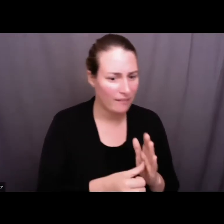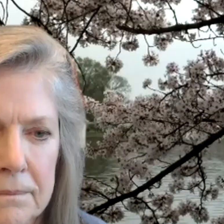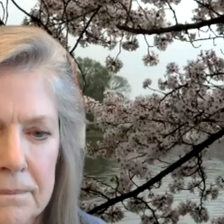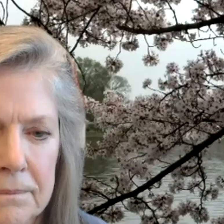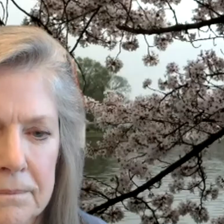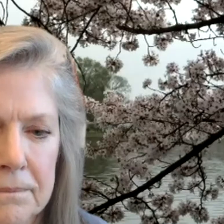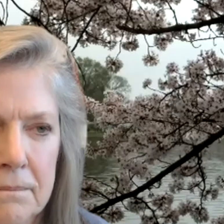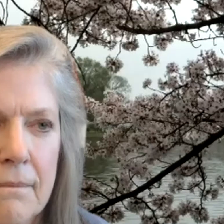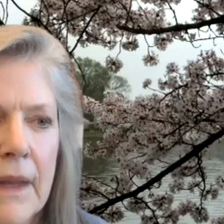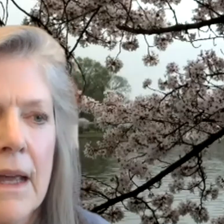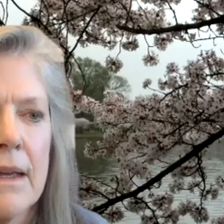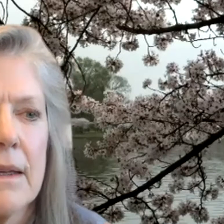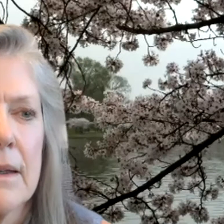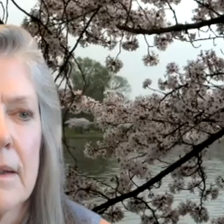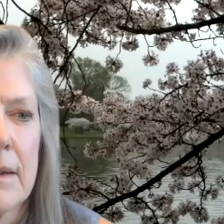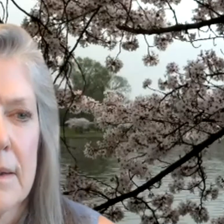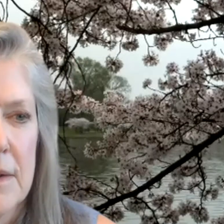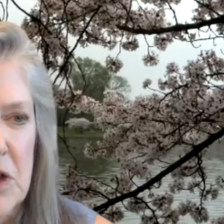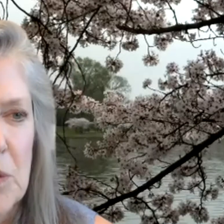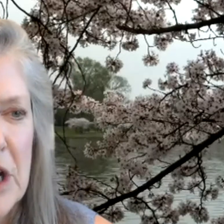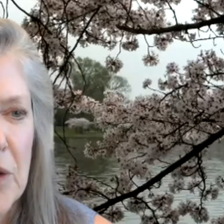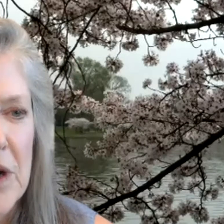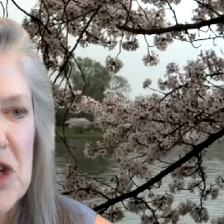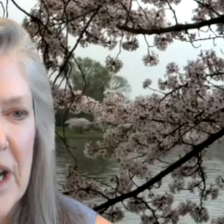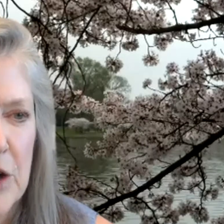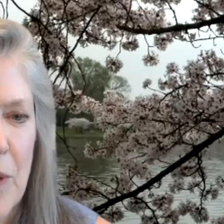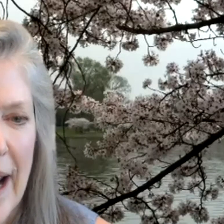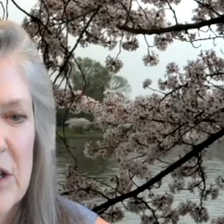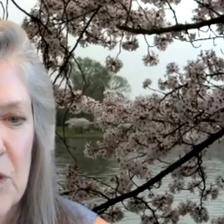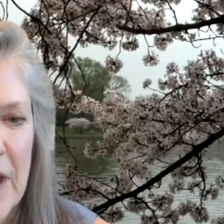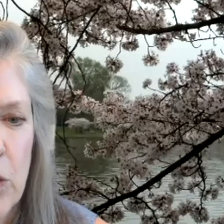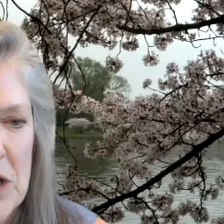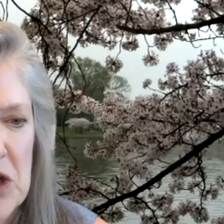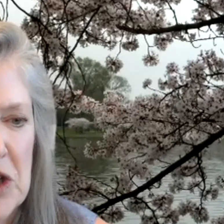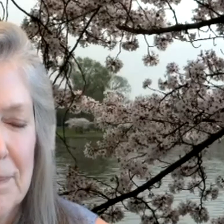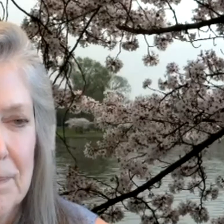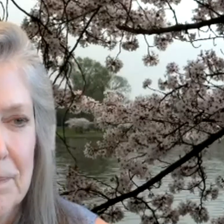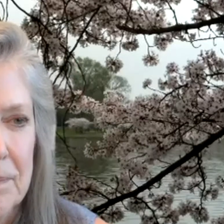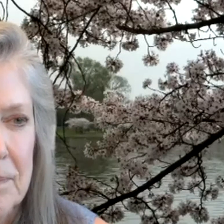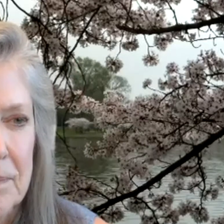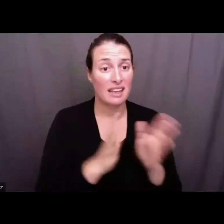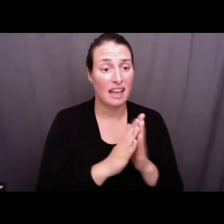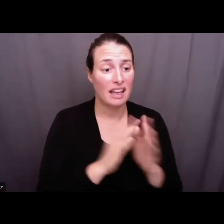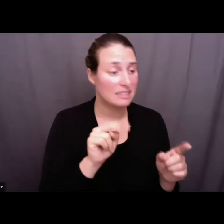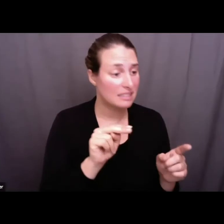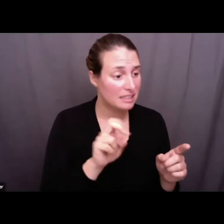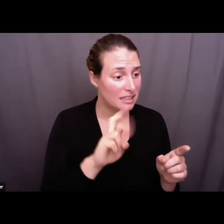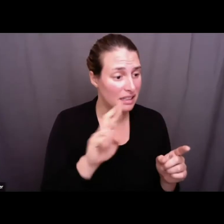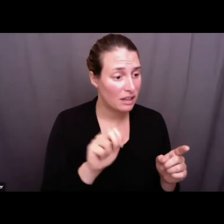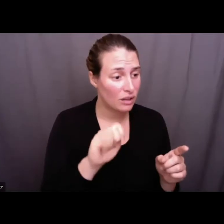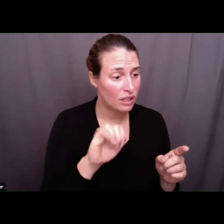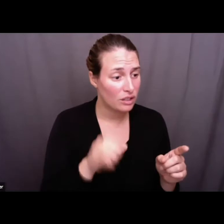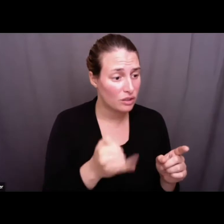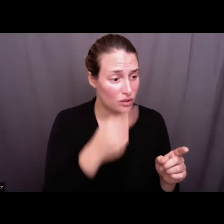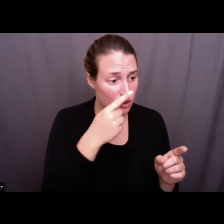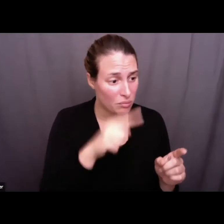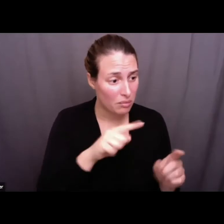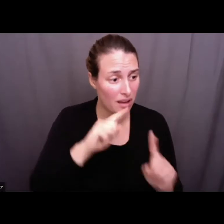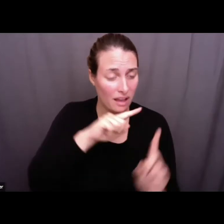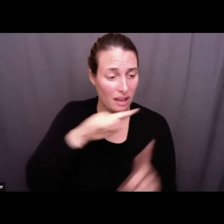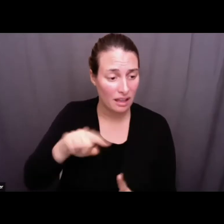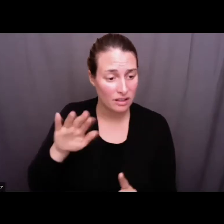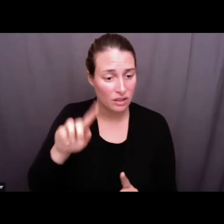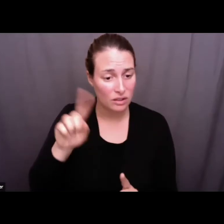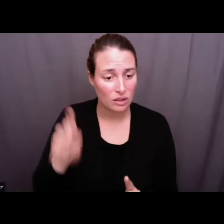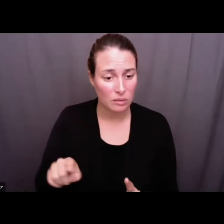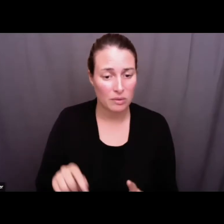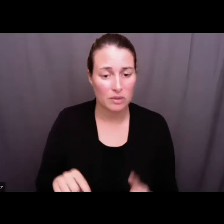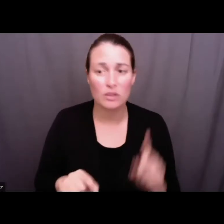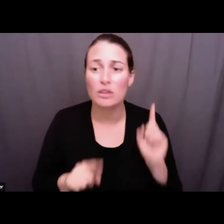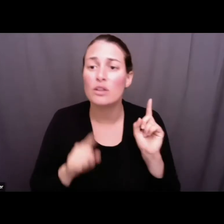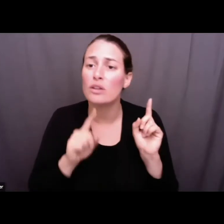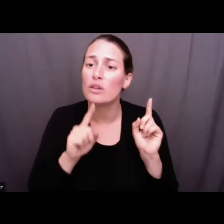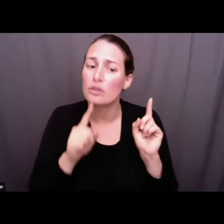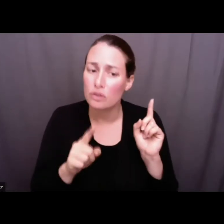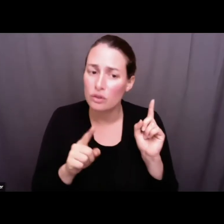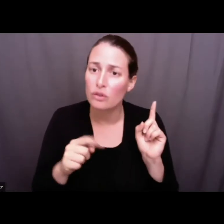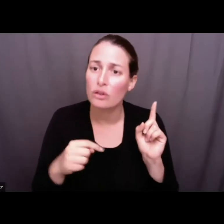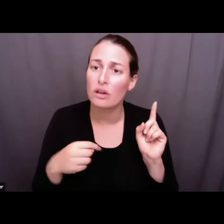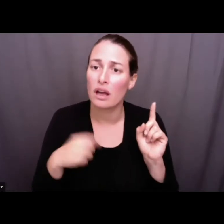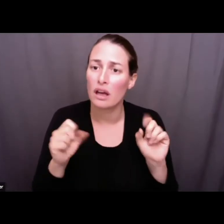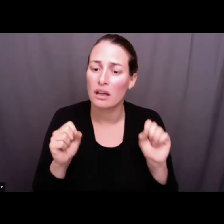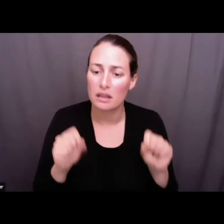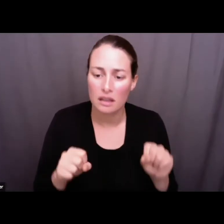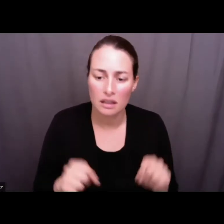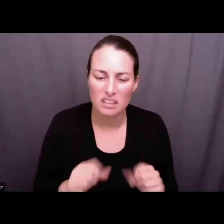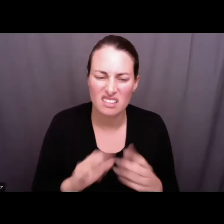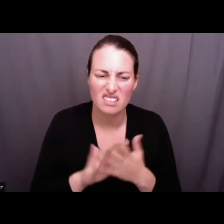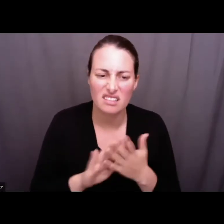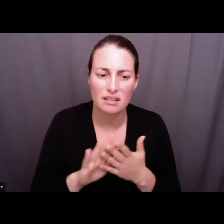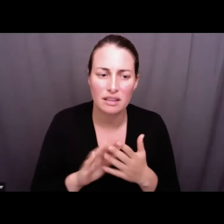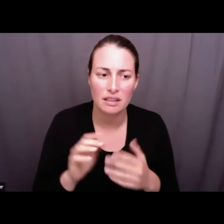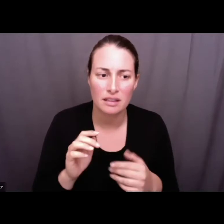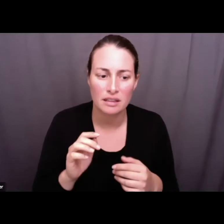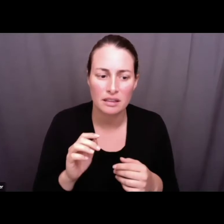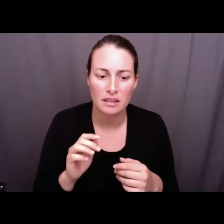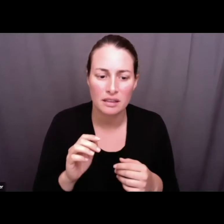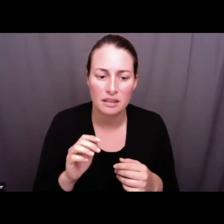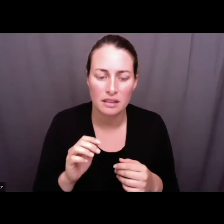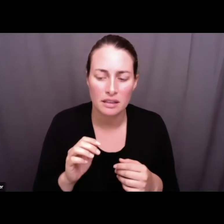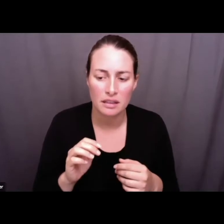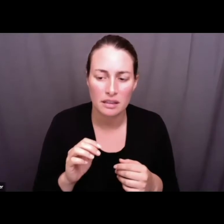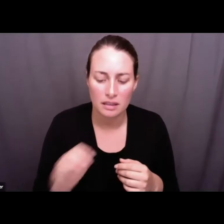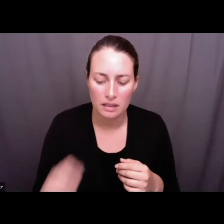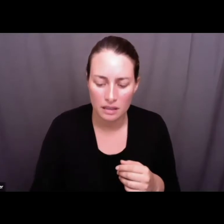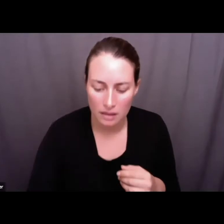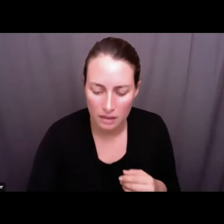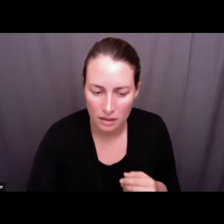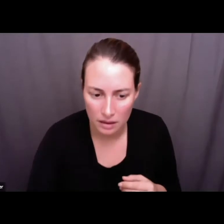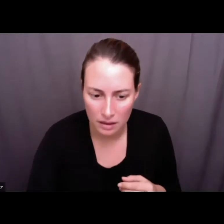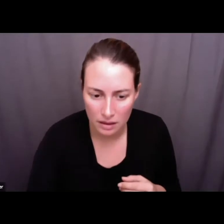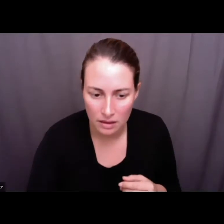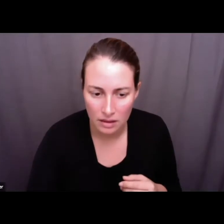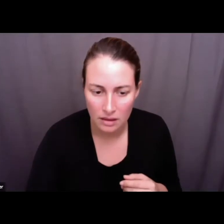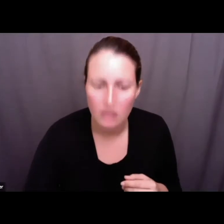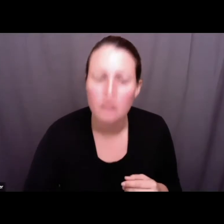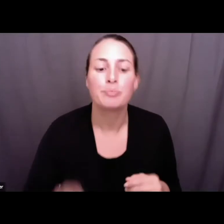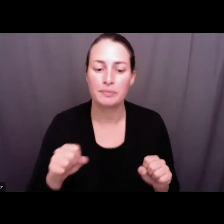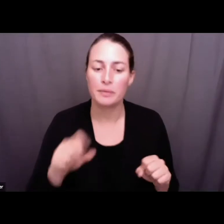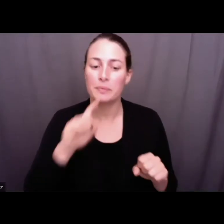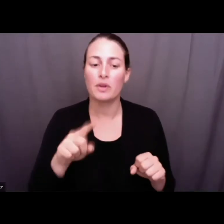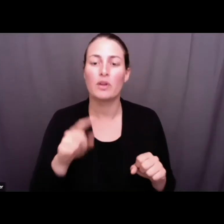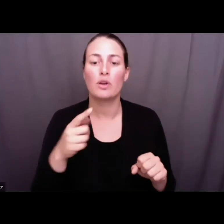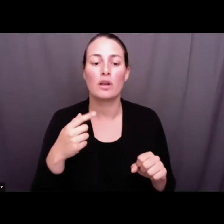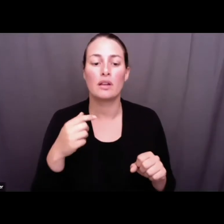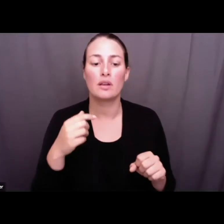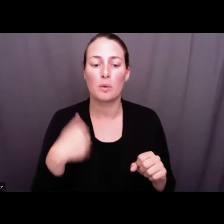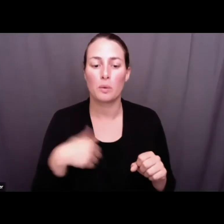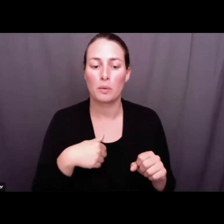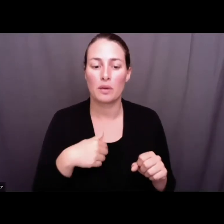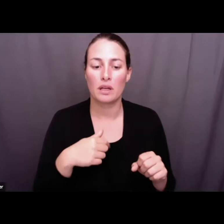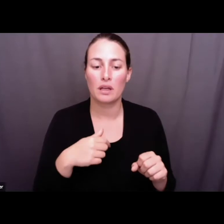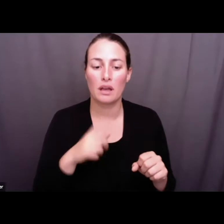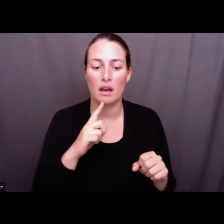First of all, the K12 is coming to an end and we are reworking on that so